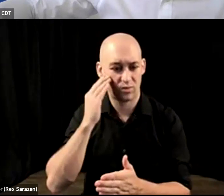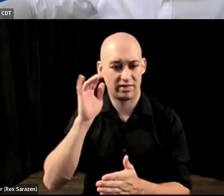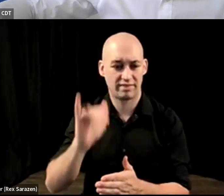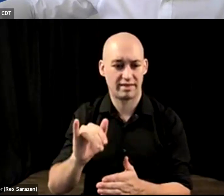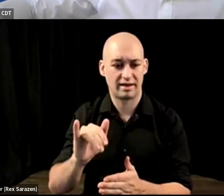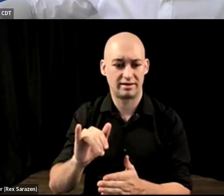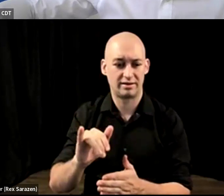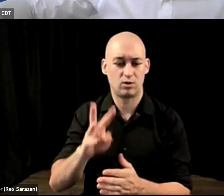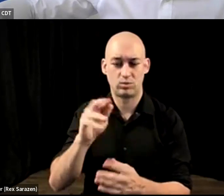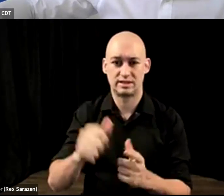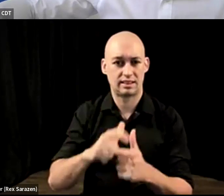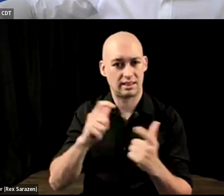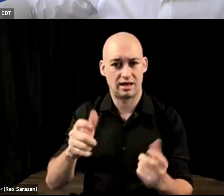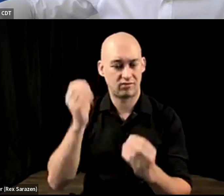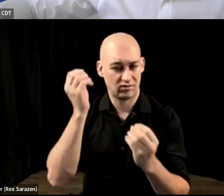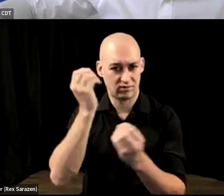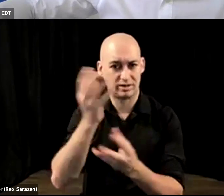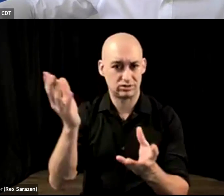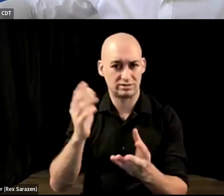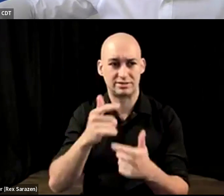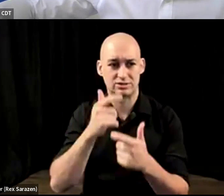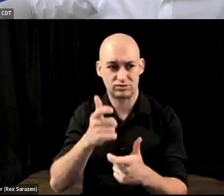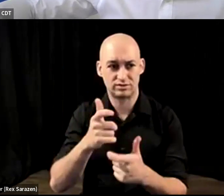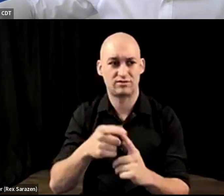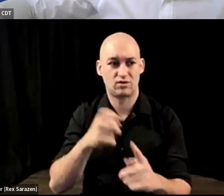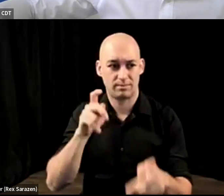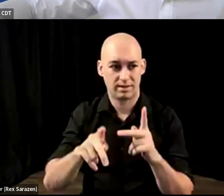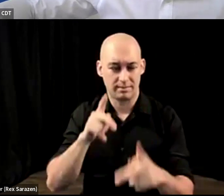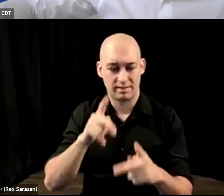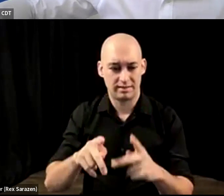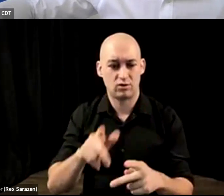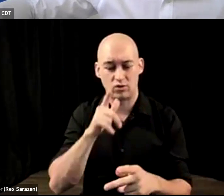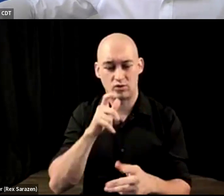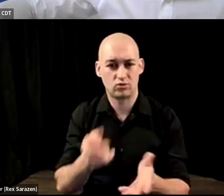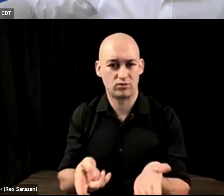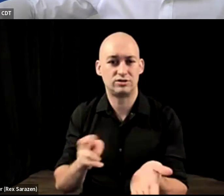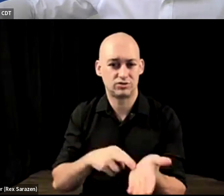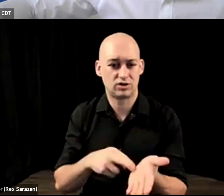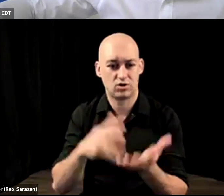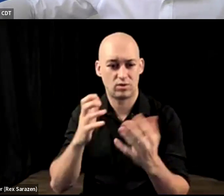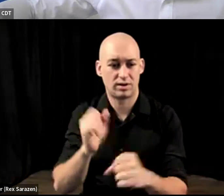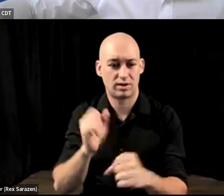was a lot of interest in folks, a lot of folks who registered want to make sure that,